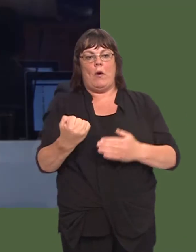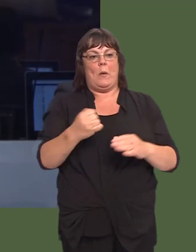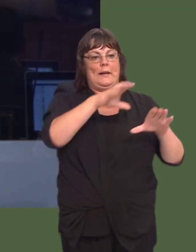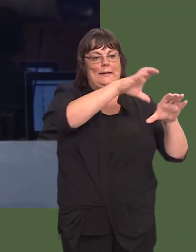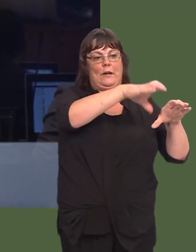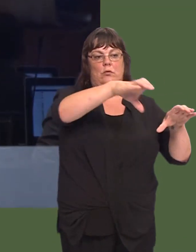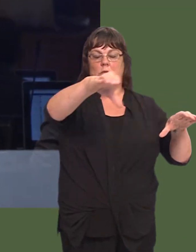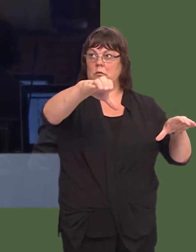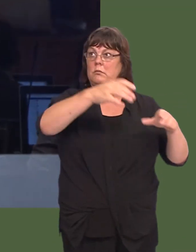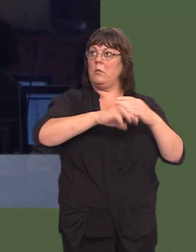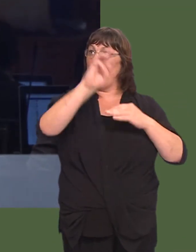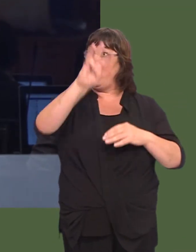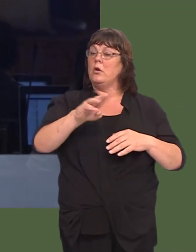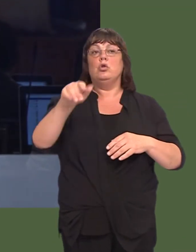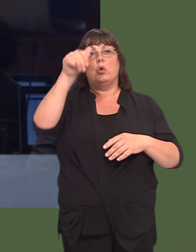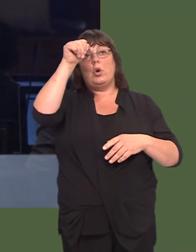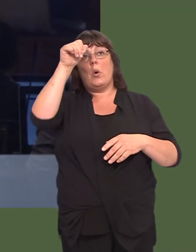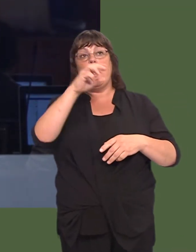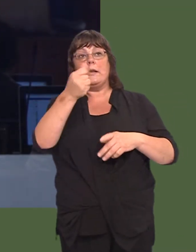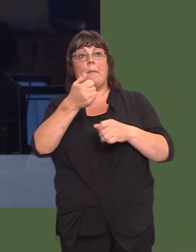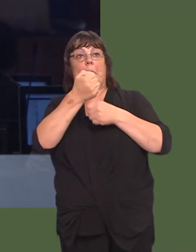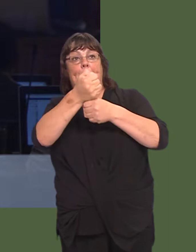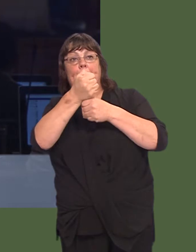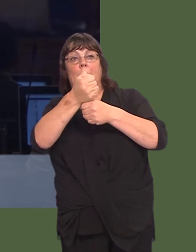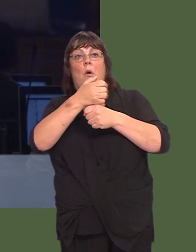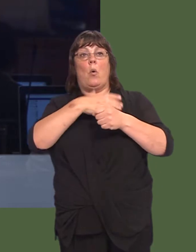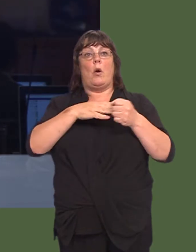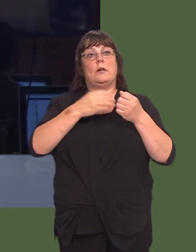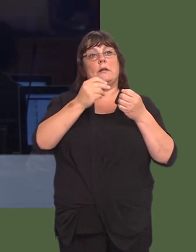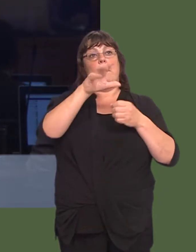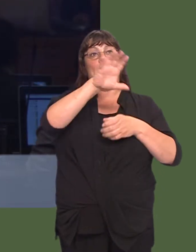stations in Wales, you are no doubt aware that some campaigners calling for the reopening